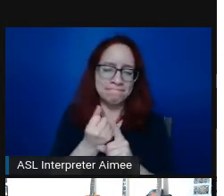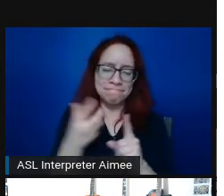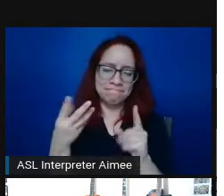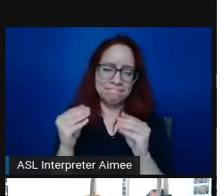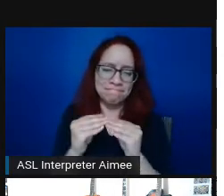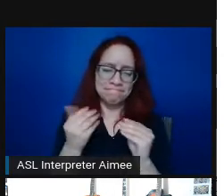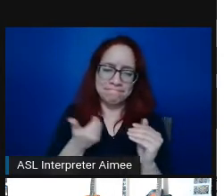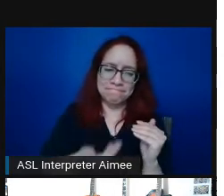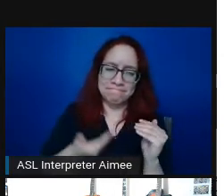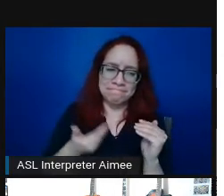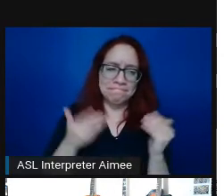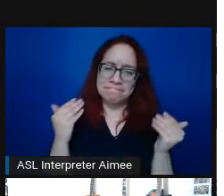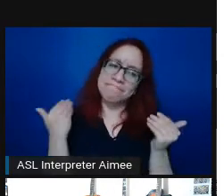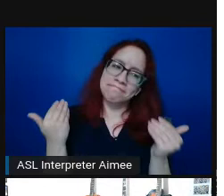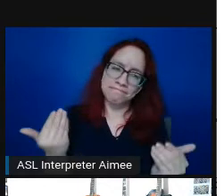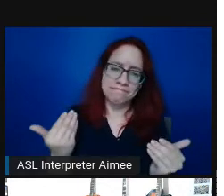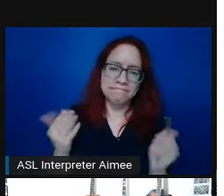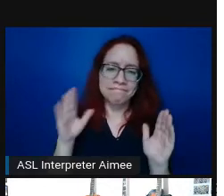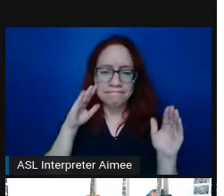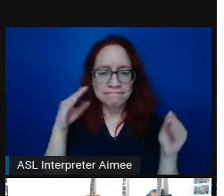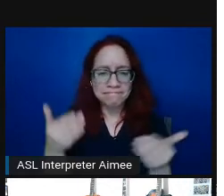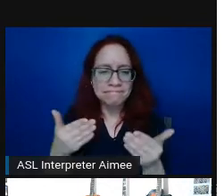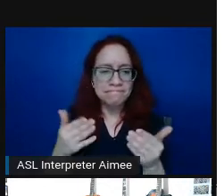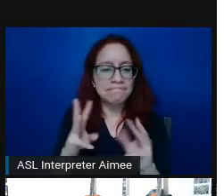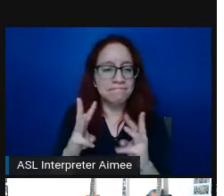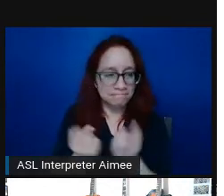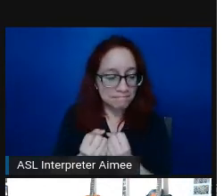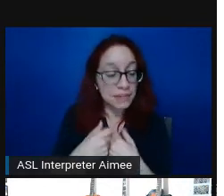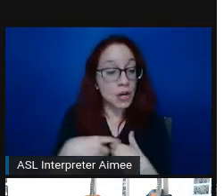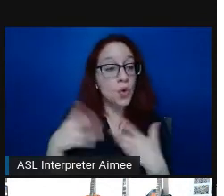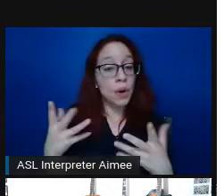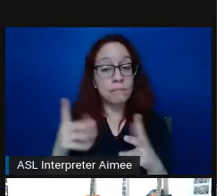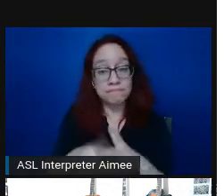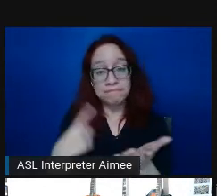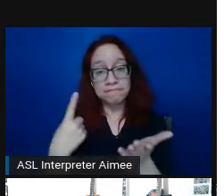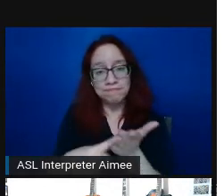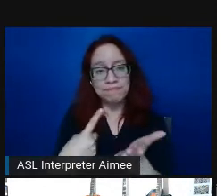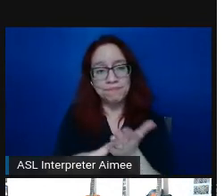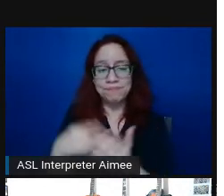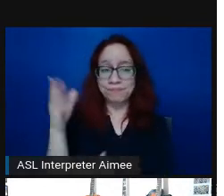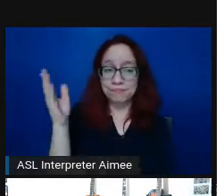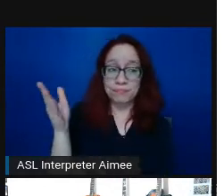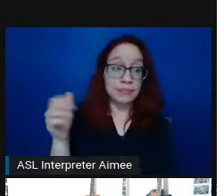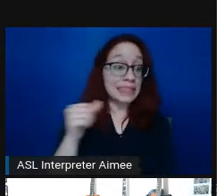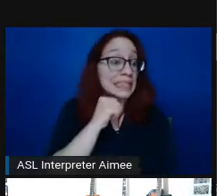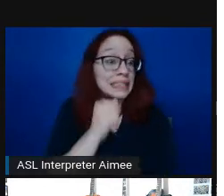Let's just get straight in. Firstly, I want to talk about what this presentation is not about.